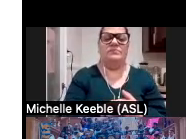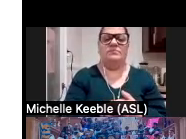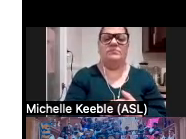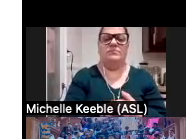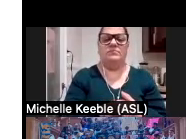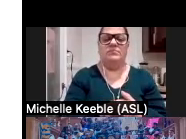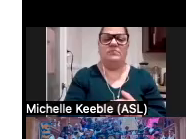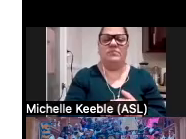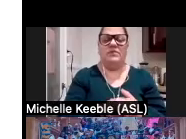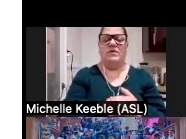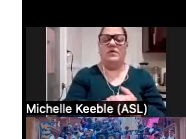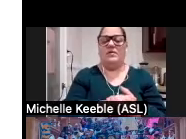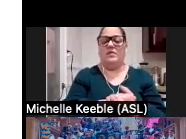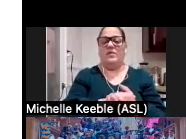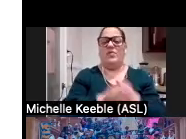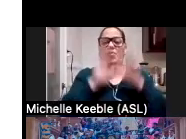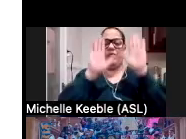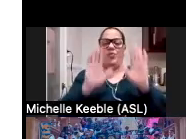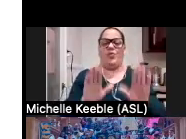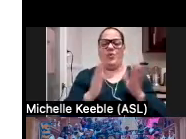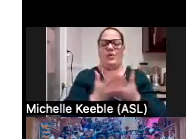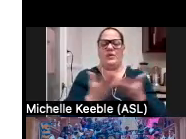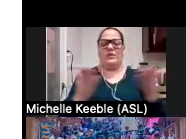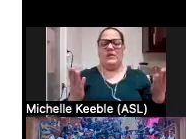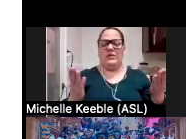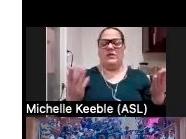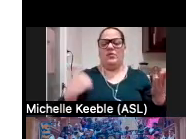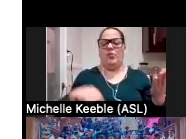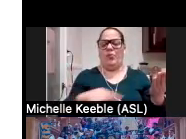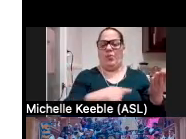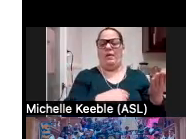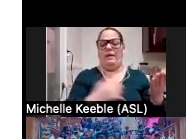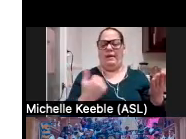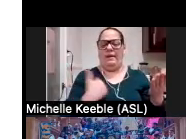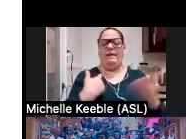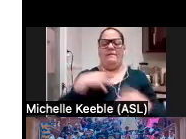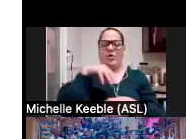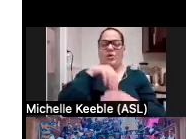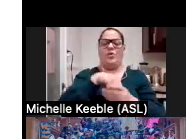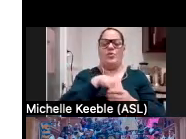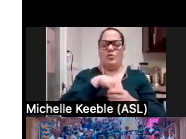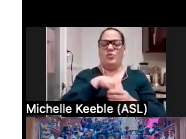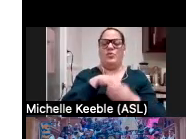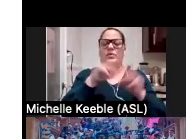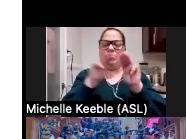And one of the greatest things uh that we've been able to include in the museum as a tribute